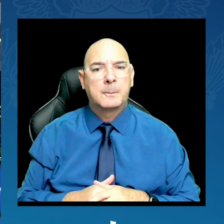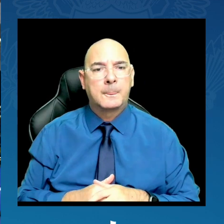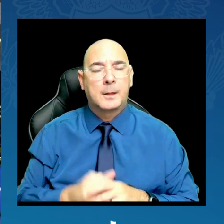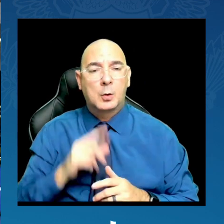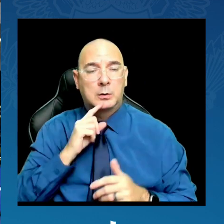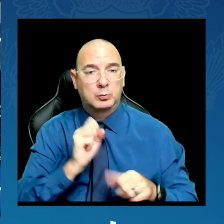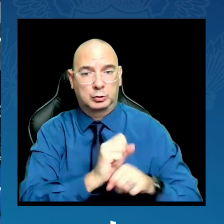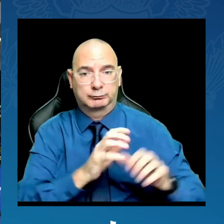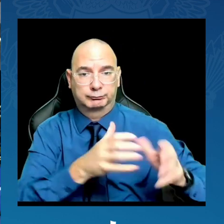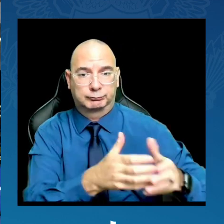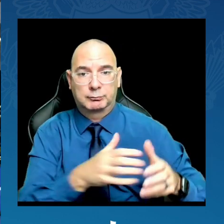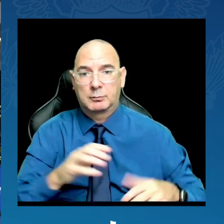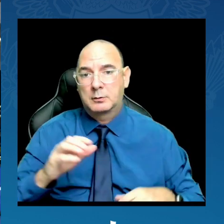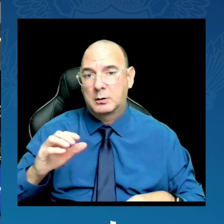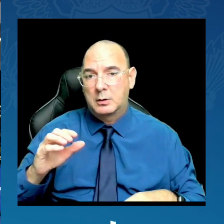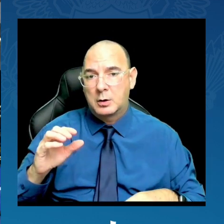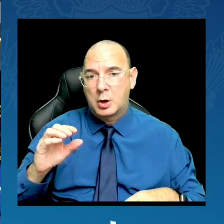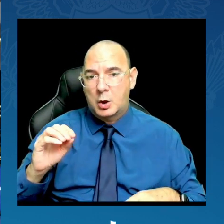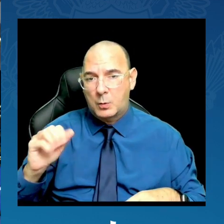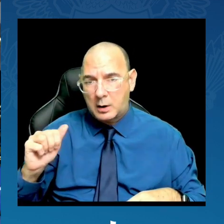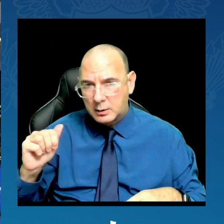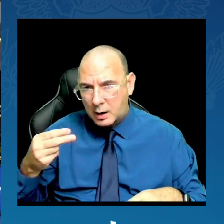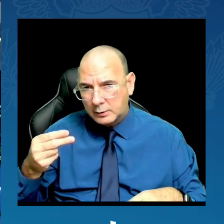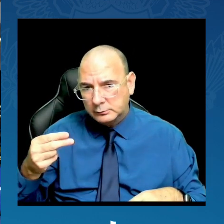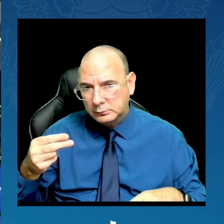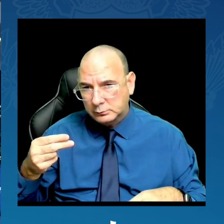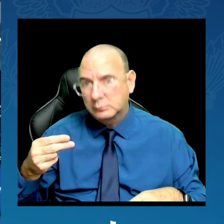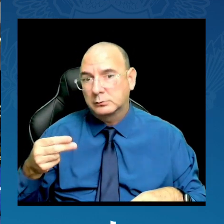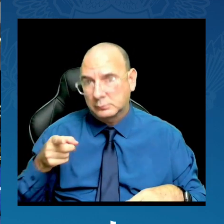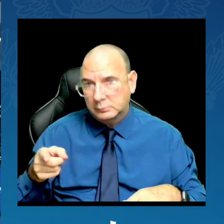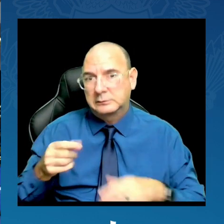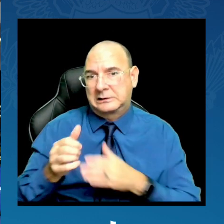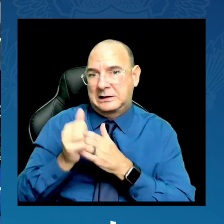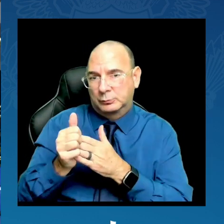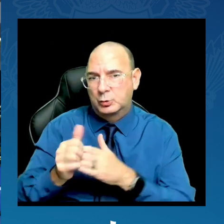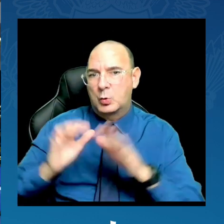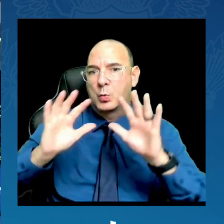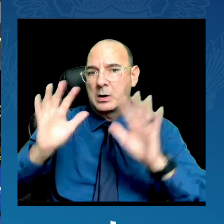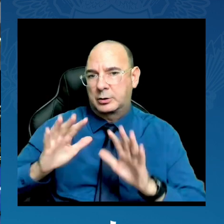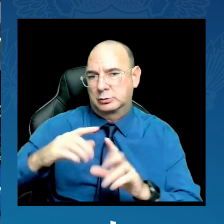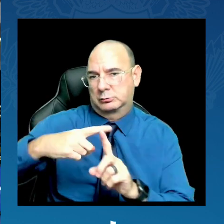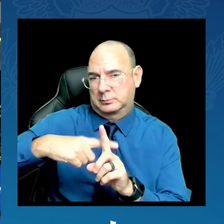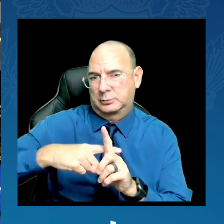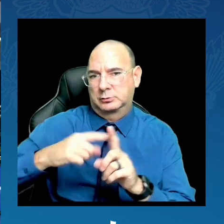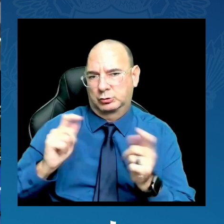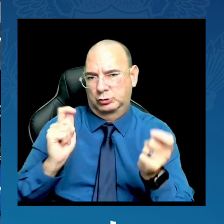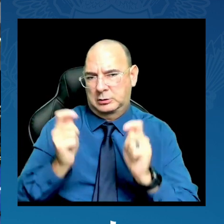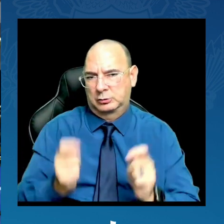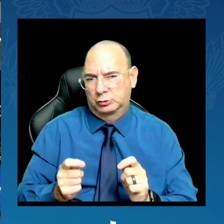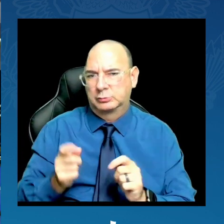NOAA is, as you know, is the nation's climate agency working closely with our partners at NASA,